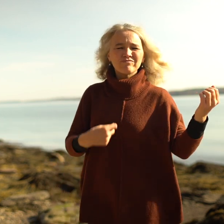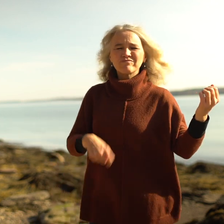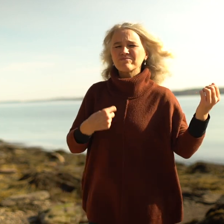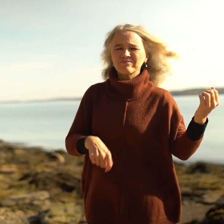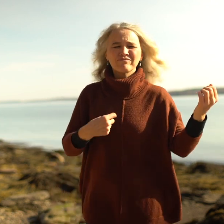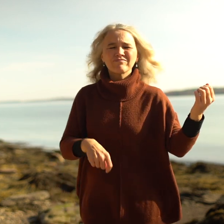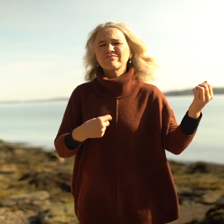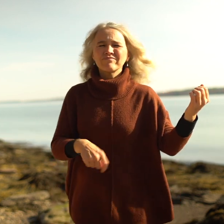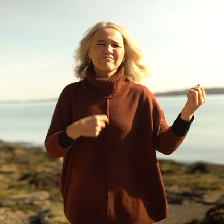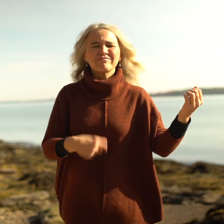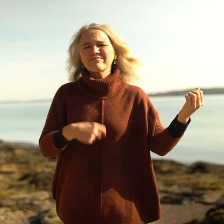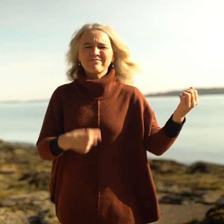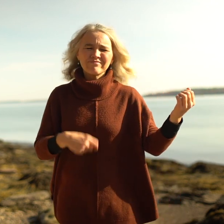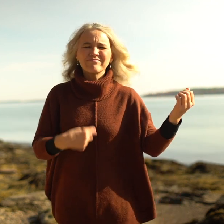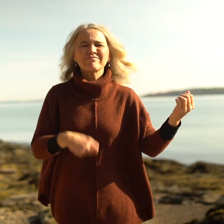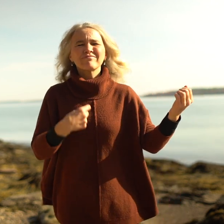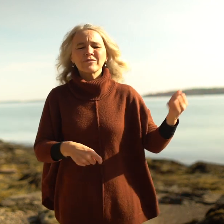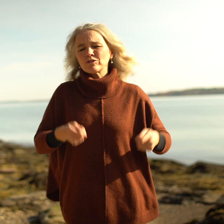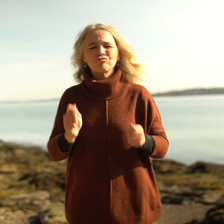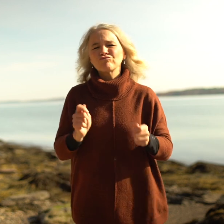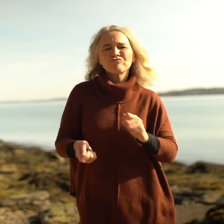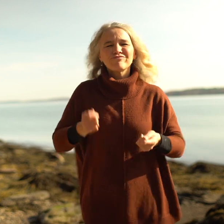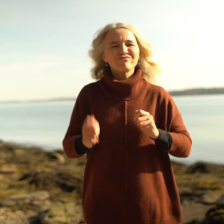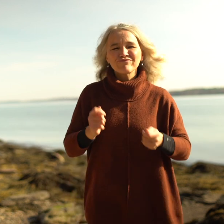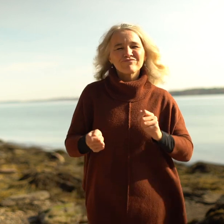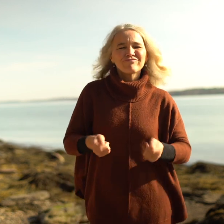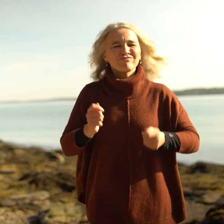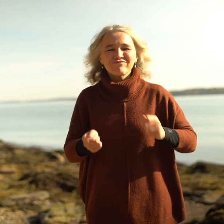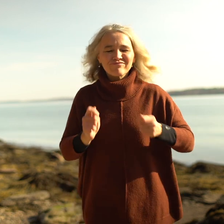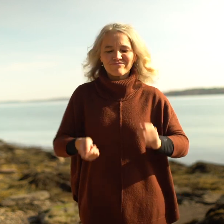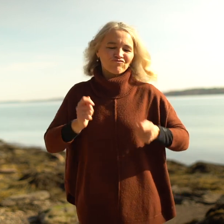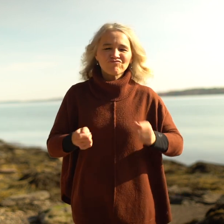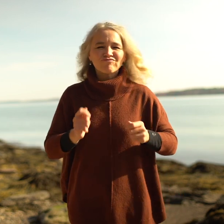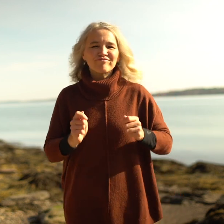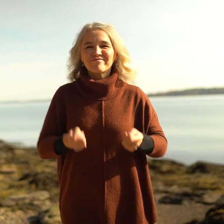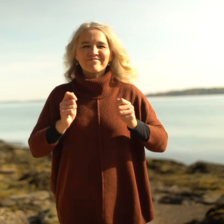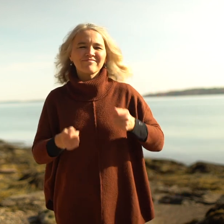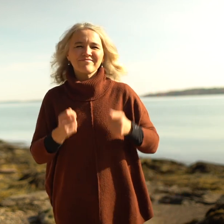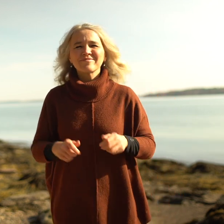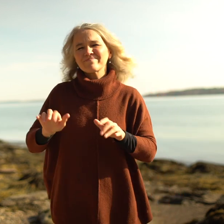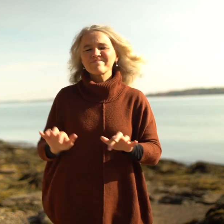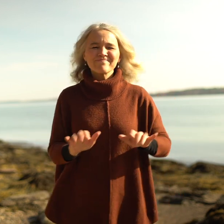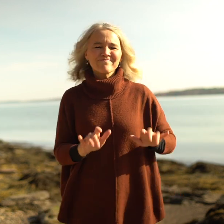[more guitar] [drums]